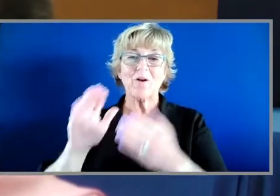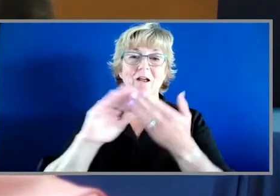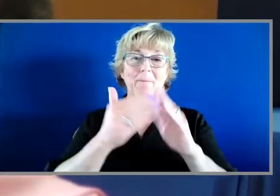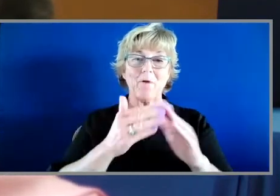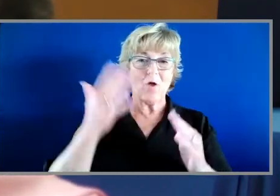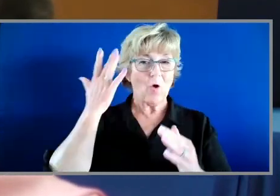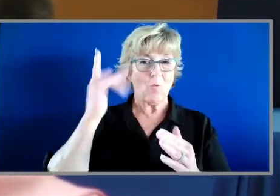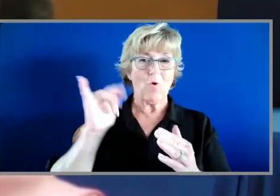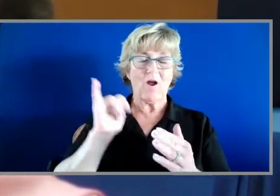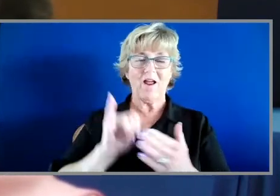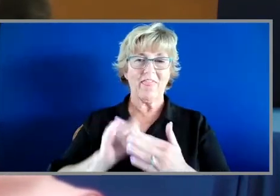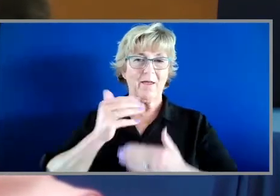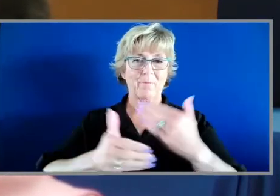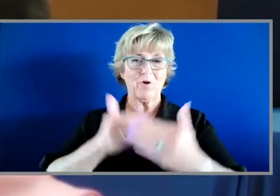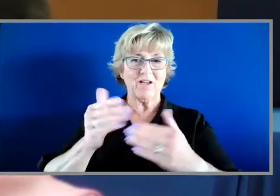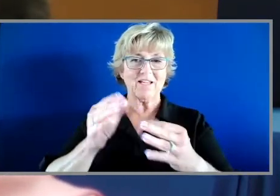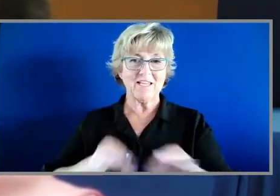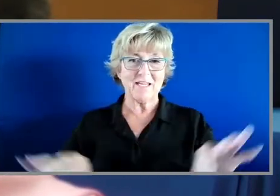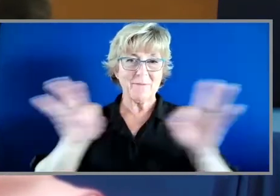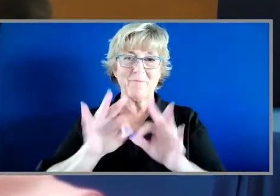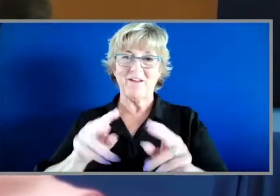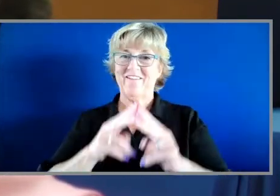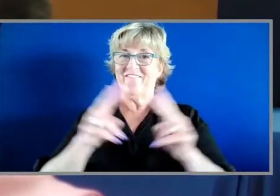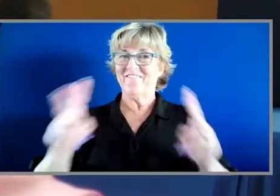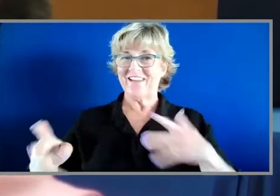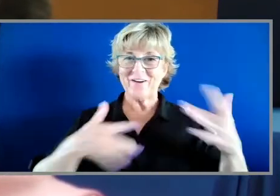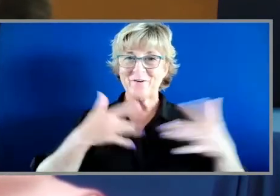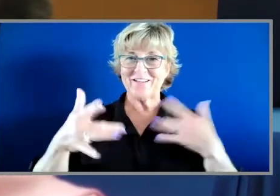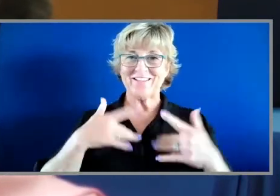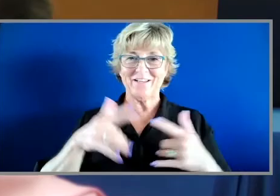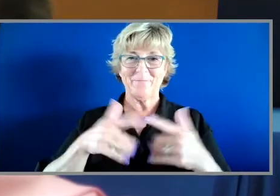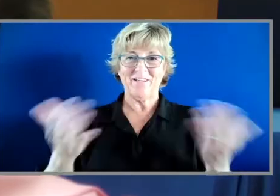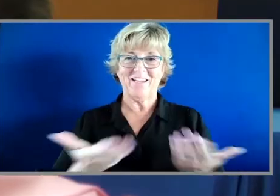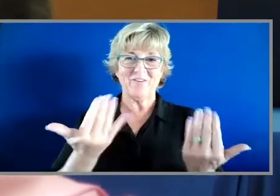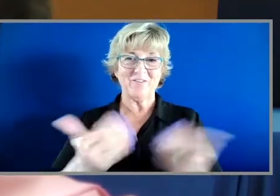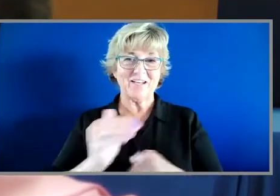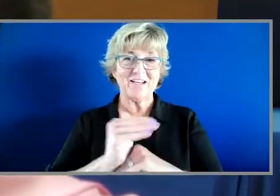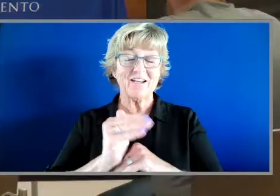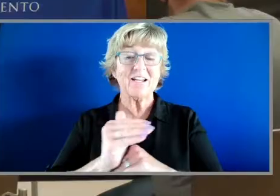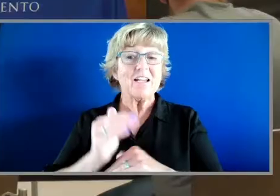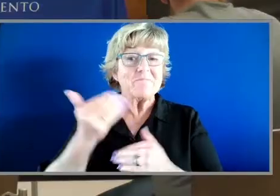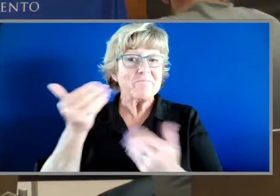Studio: On why this process is important so we're very excited to be here tonight at supervisor, do you have any